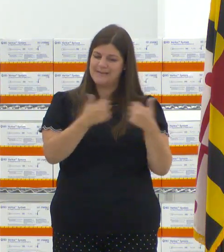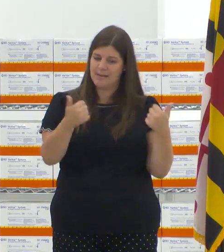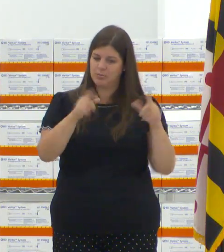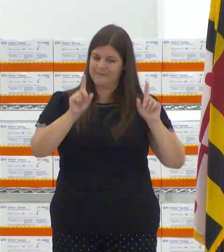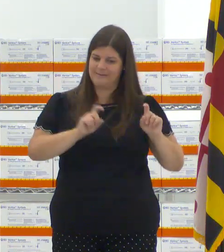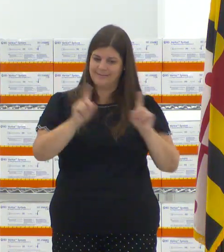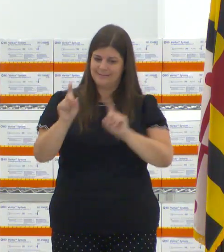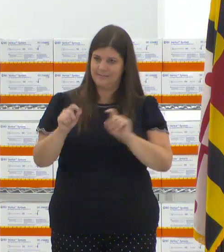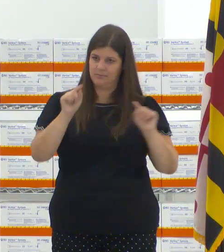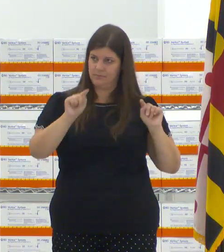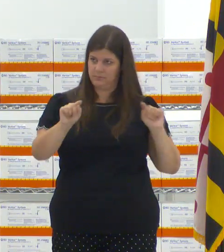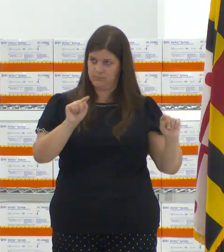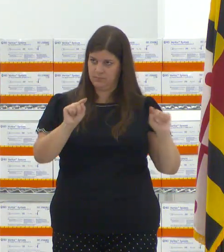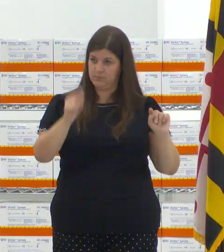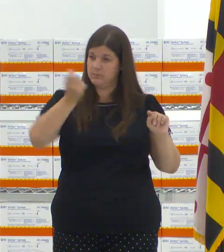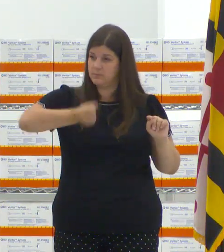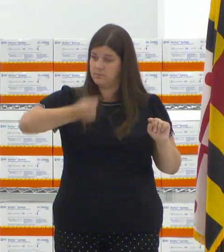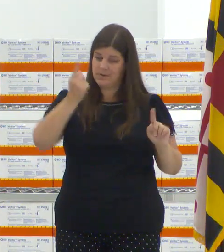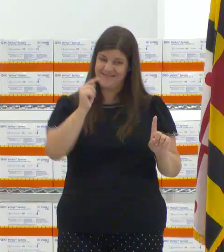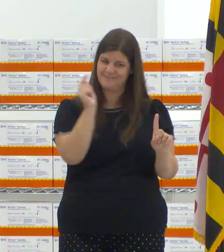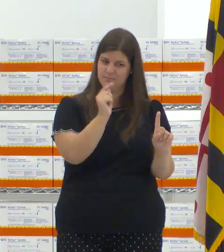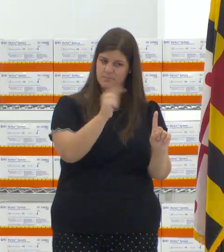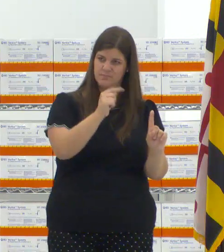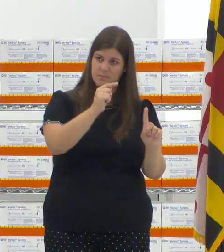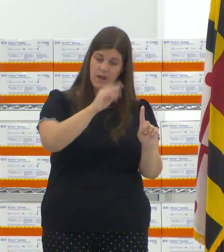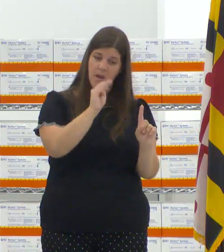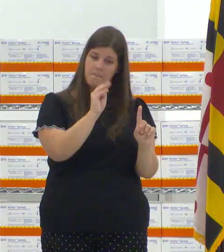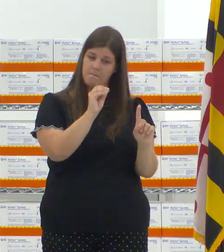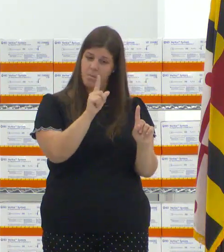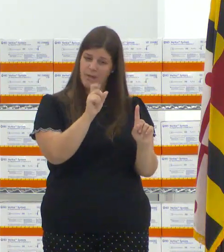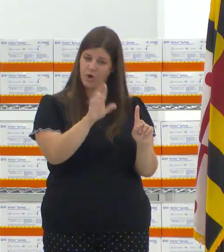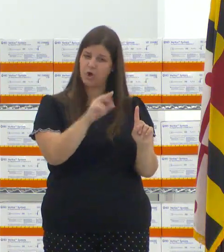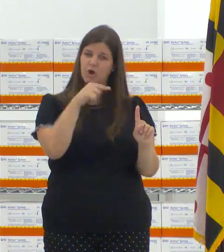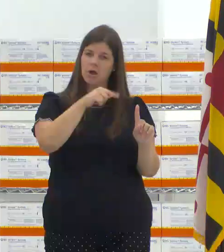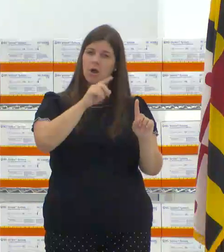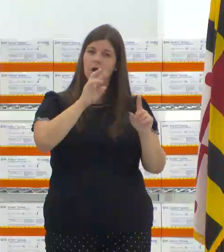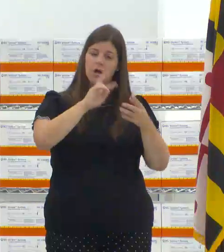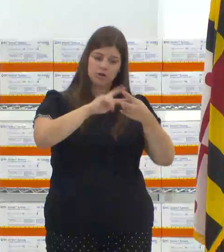diagnostic tests, so they both measure this sort of actual protein of the COVID